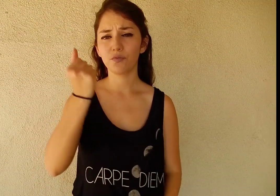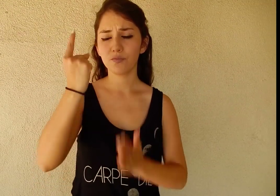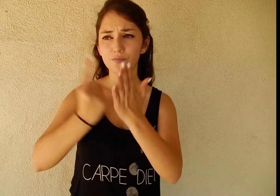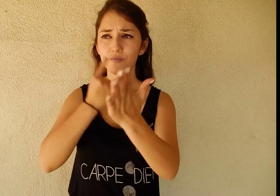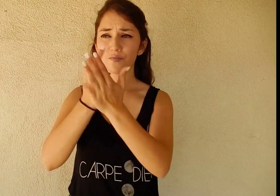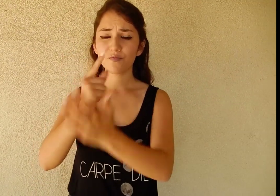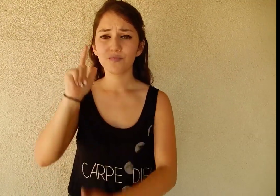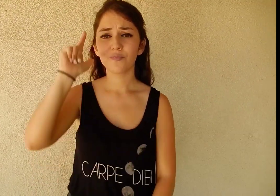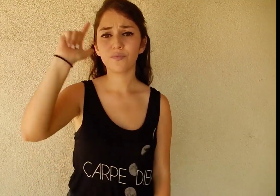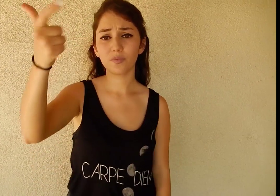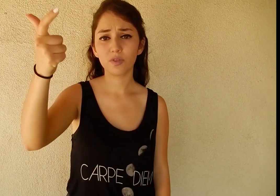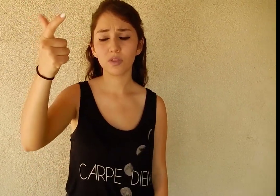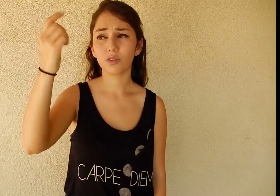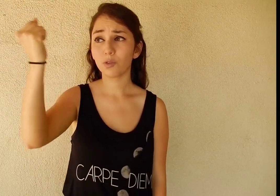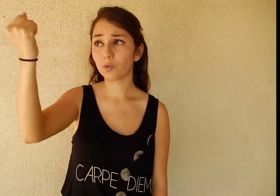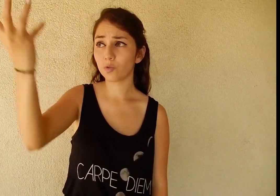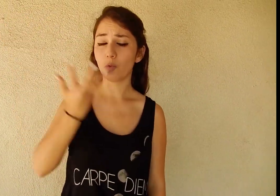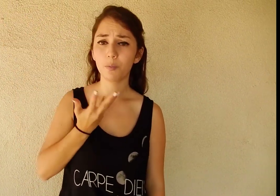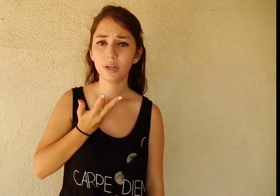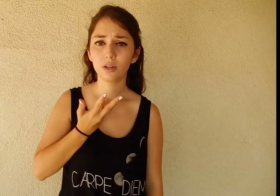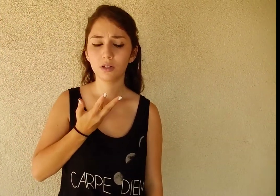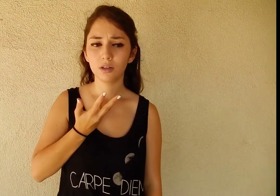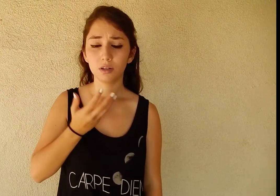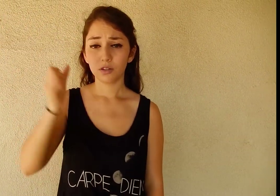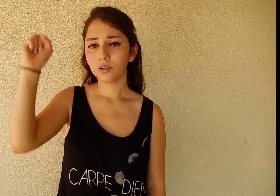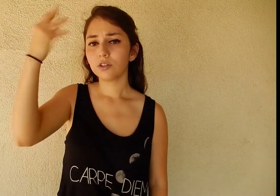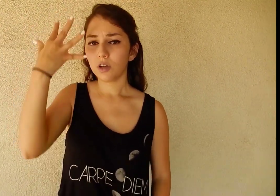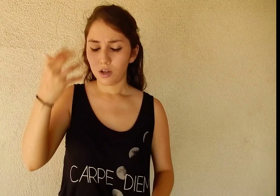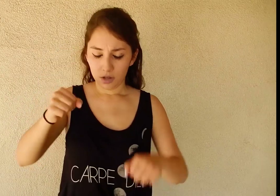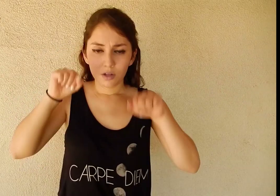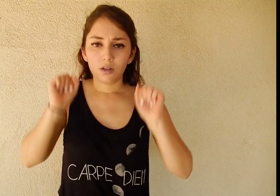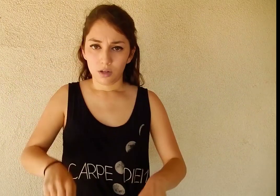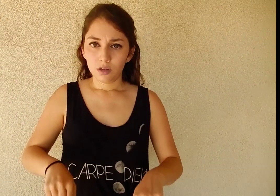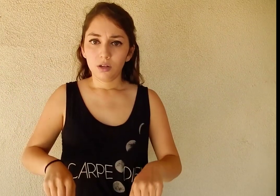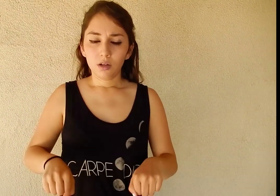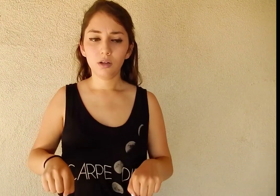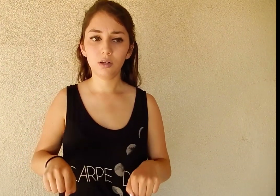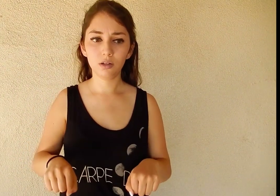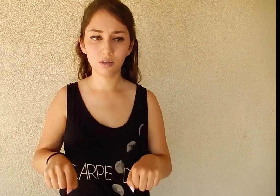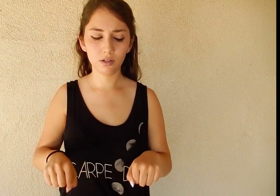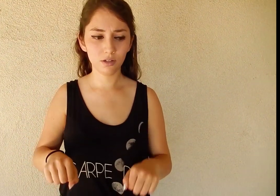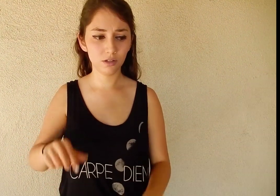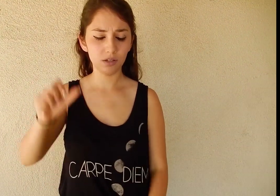Stacey Marlene Valle: After a few hours of this, they let me shower.